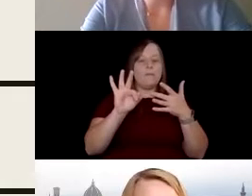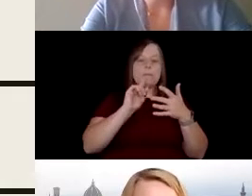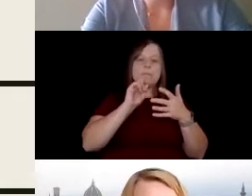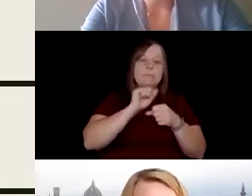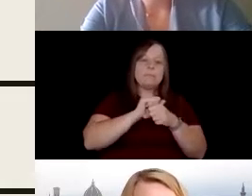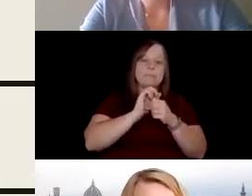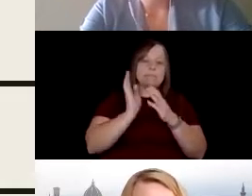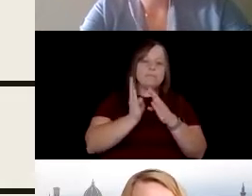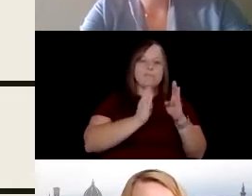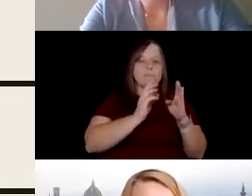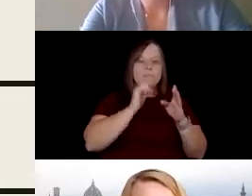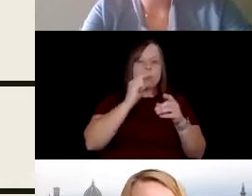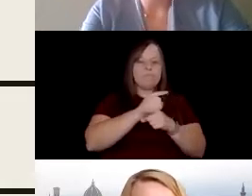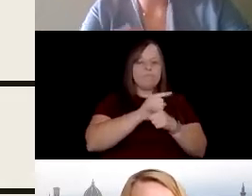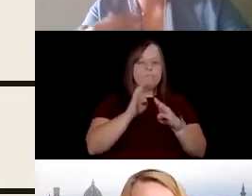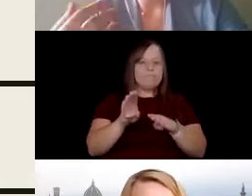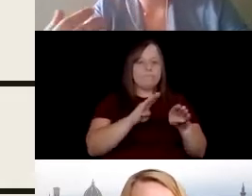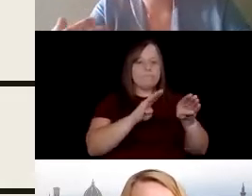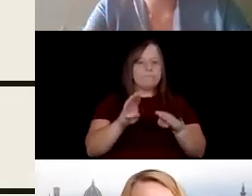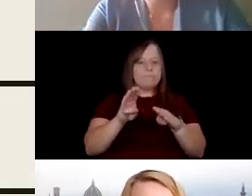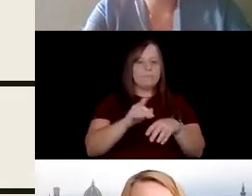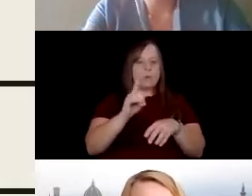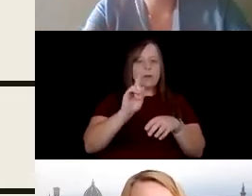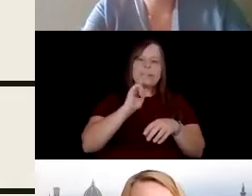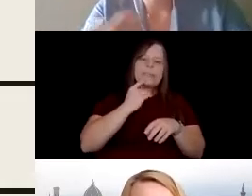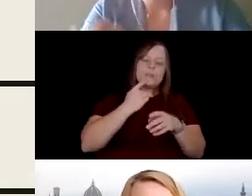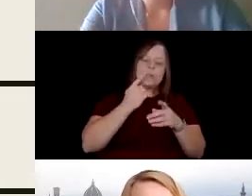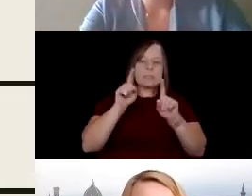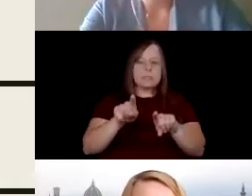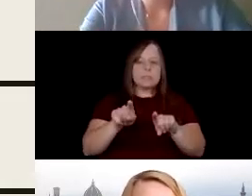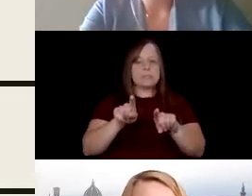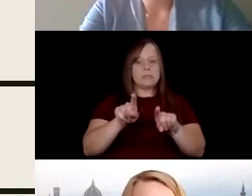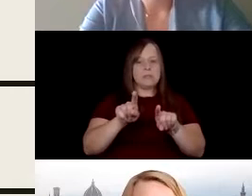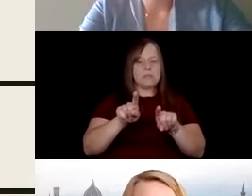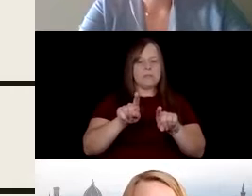of misconduct or one kind of more serious incident of misbehavior.